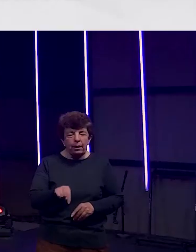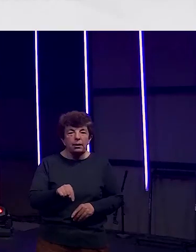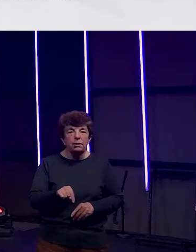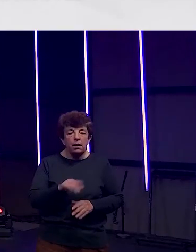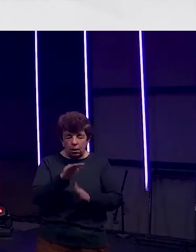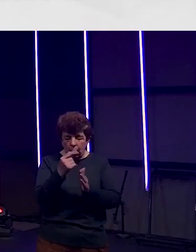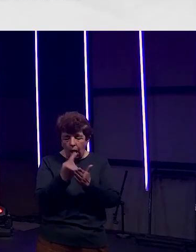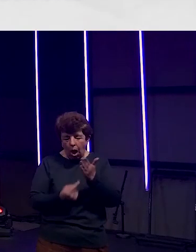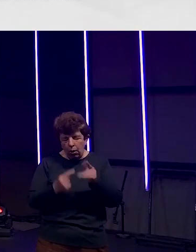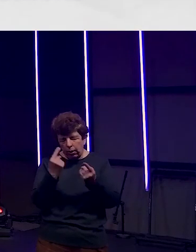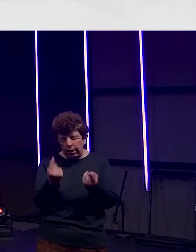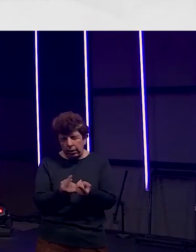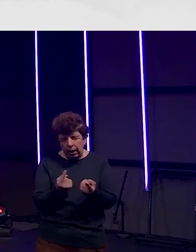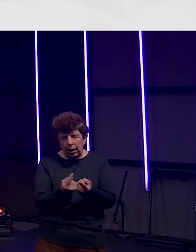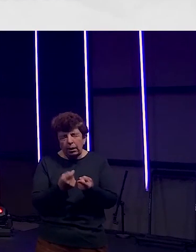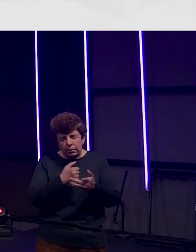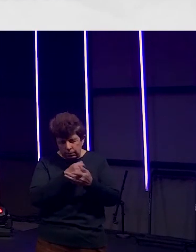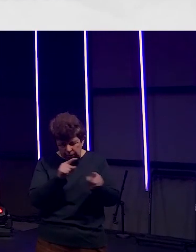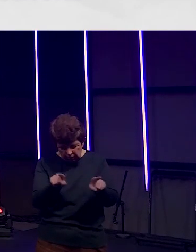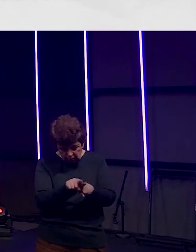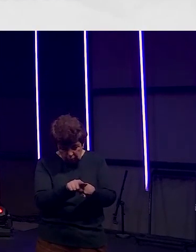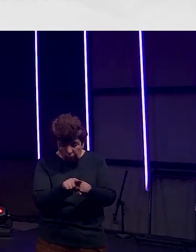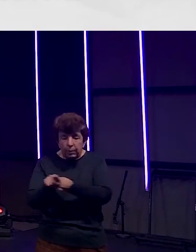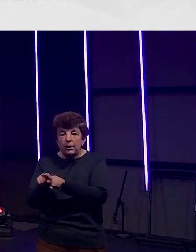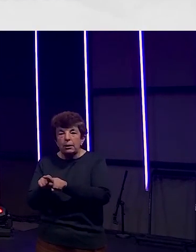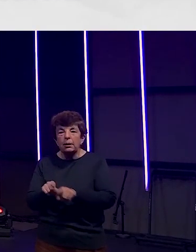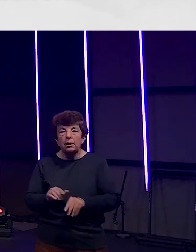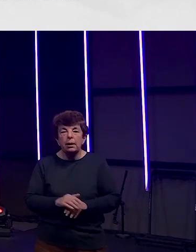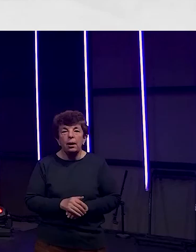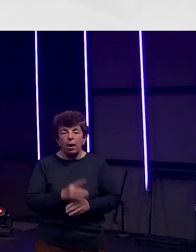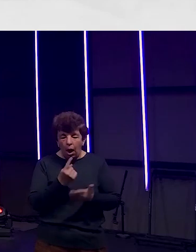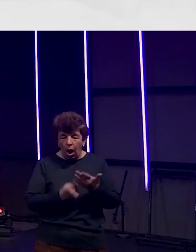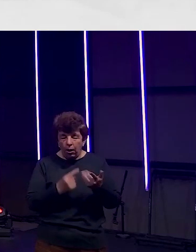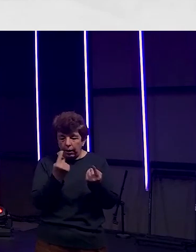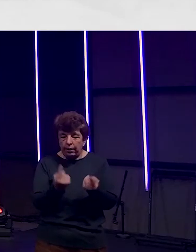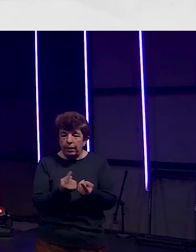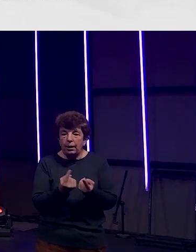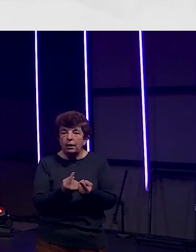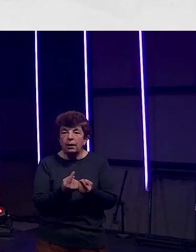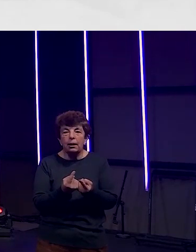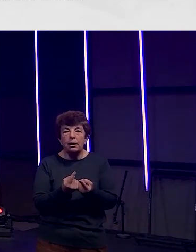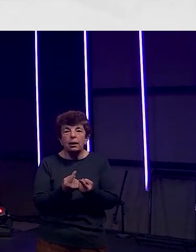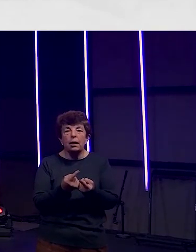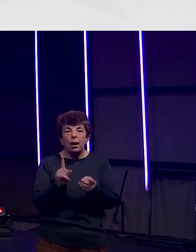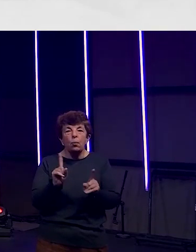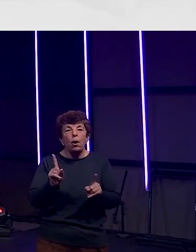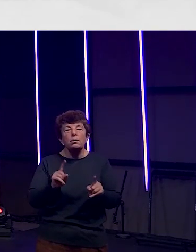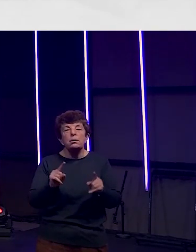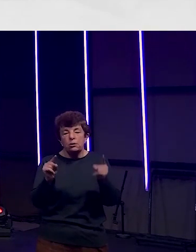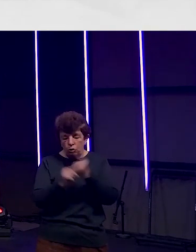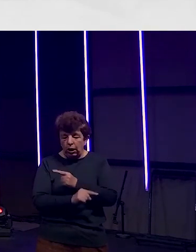thing permanent around here - the only thing permanent - is change.